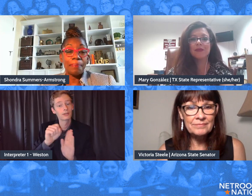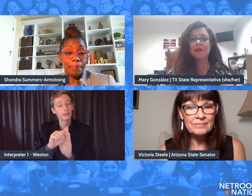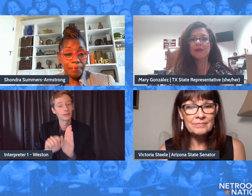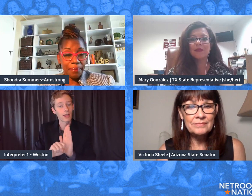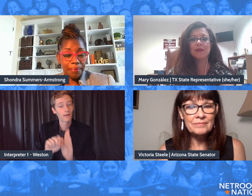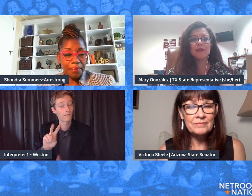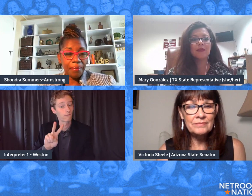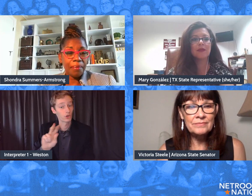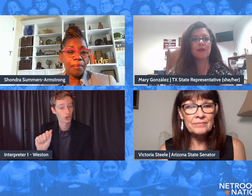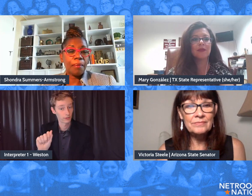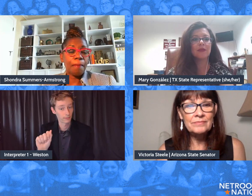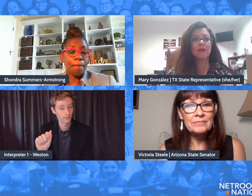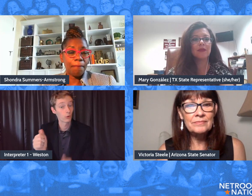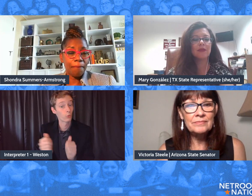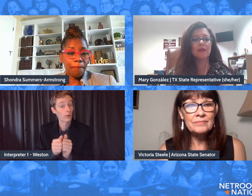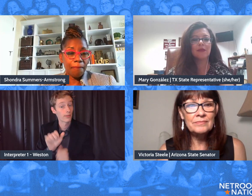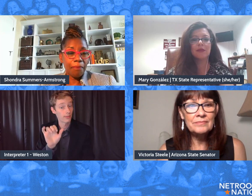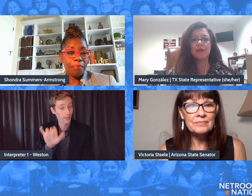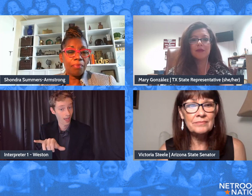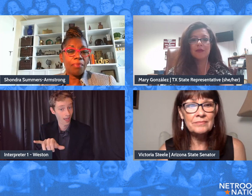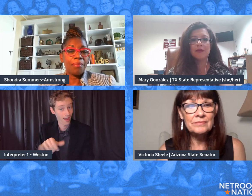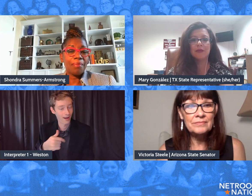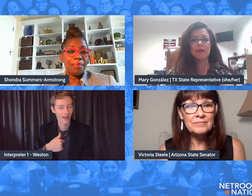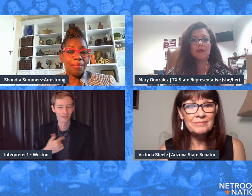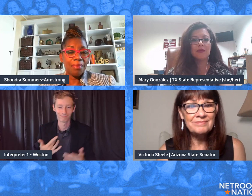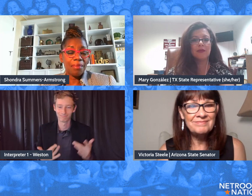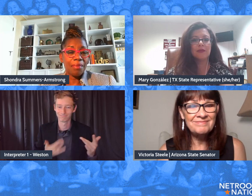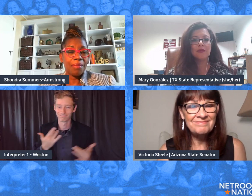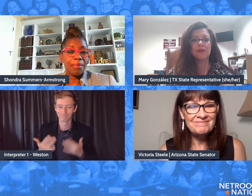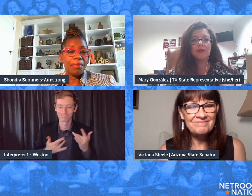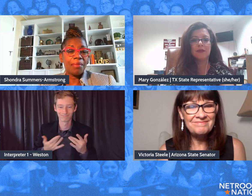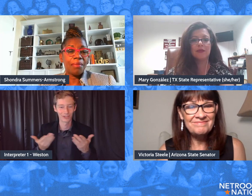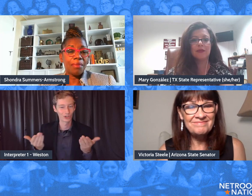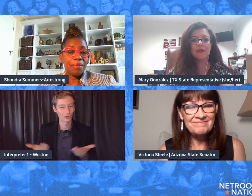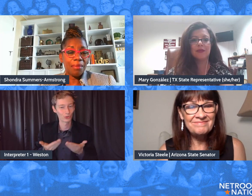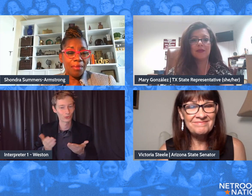So with that, I am so excited to introduce our next speaker